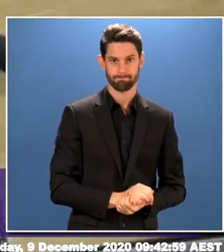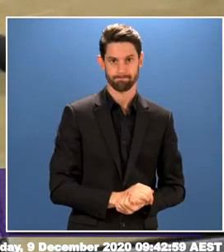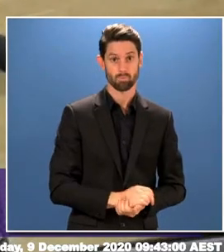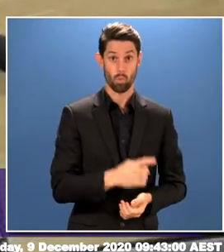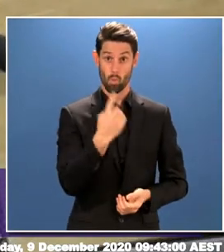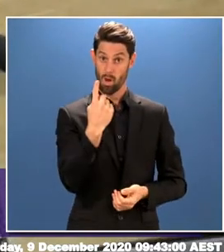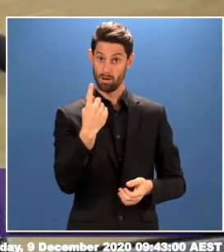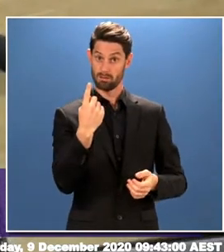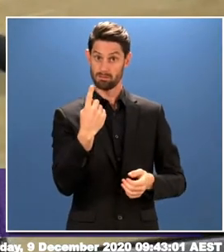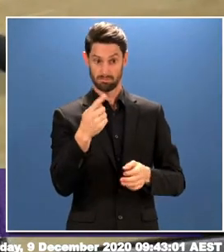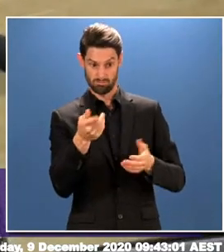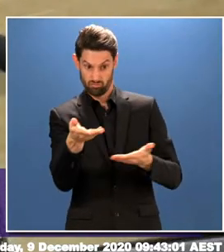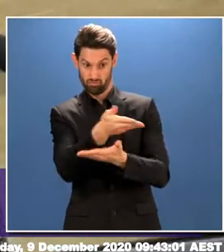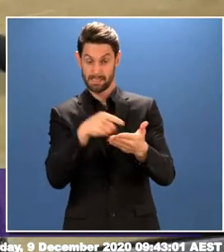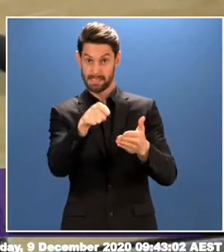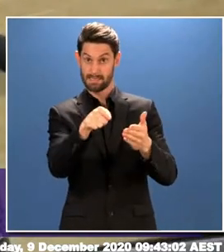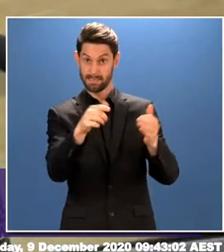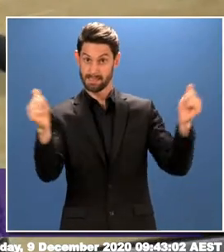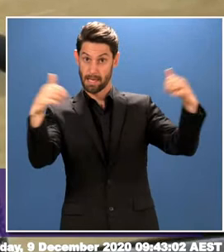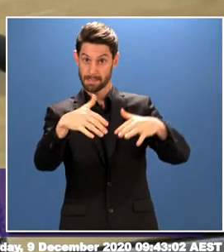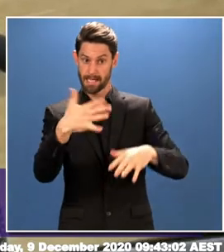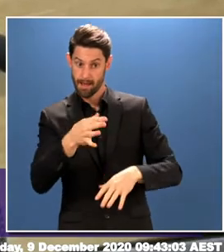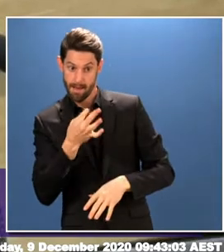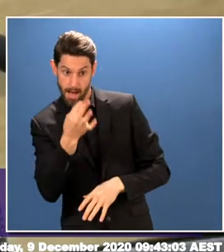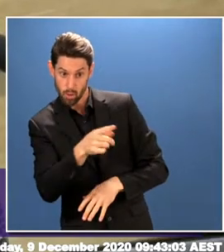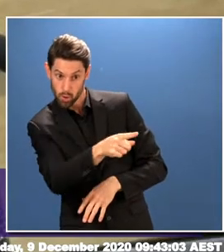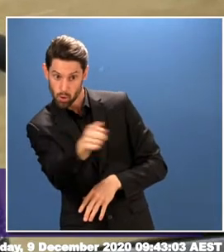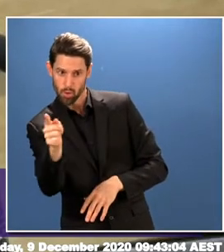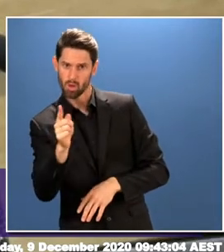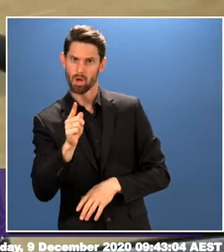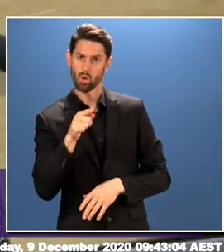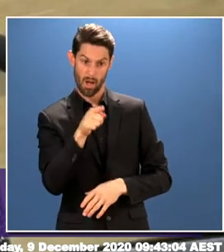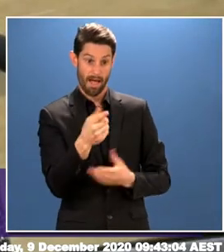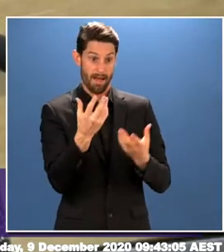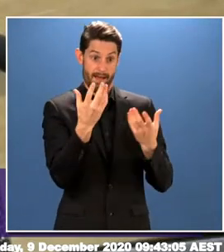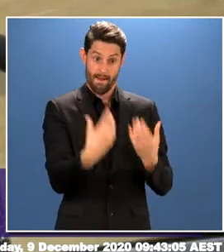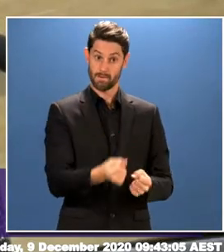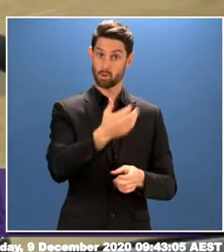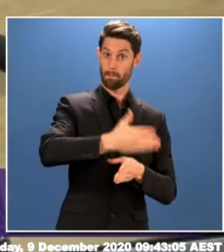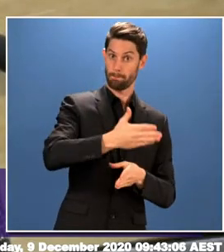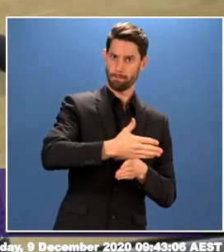specific question to participants of “What does getting or having a job mean to you?”.